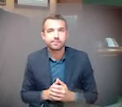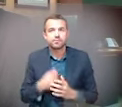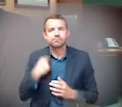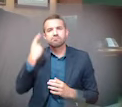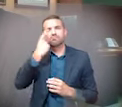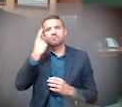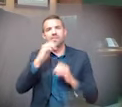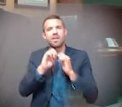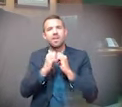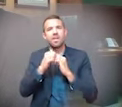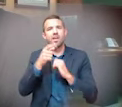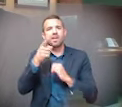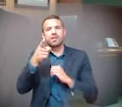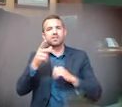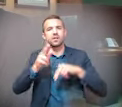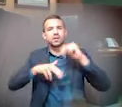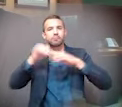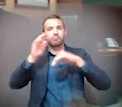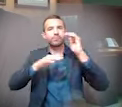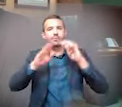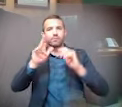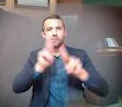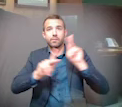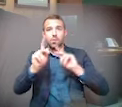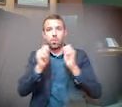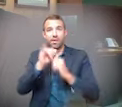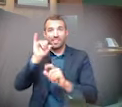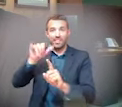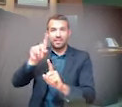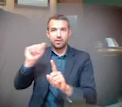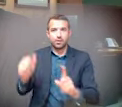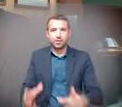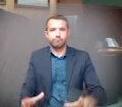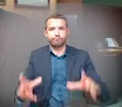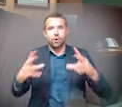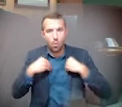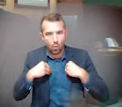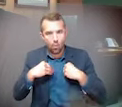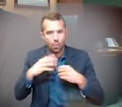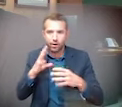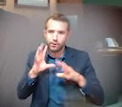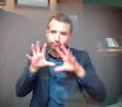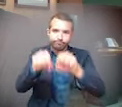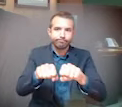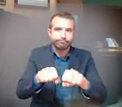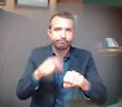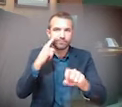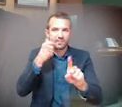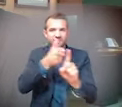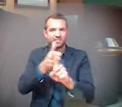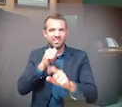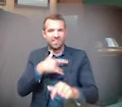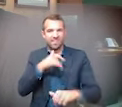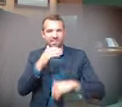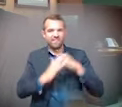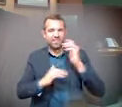a disability, essentially owning it without feeling uncomfortable?" And I think you started to touch on that, LeDerick, a little bit about